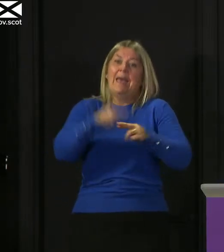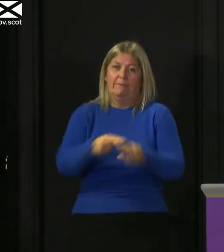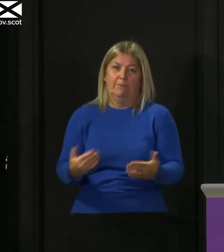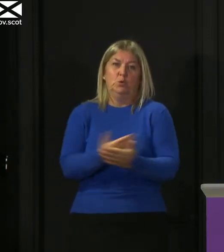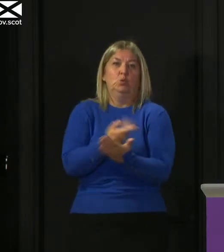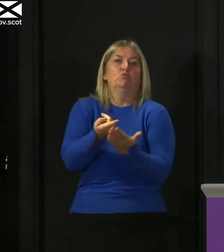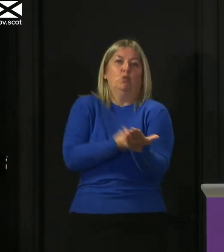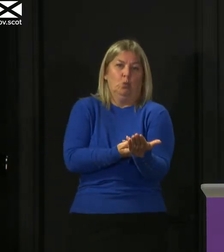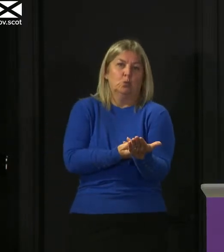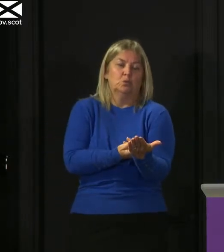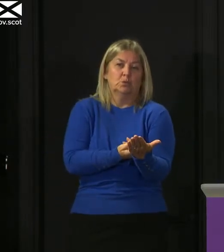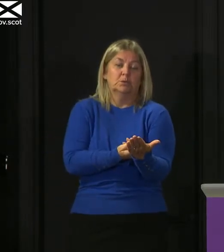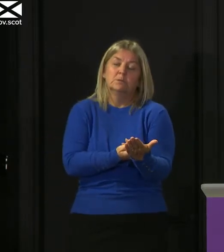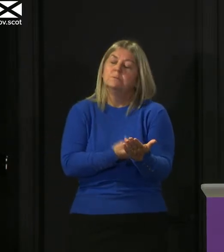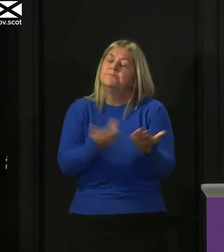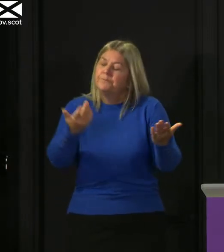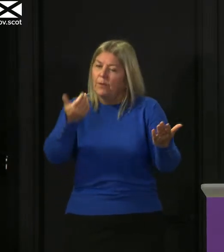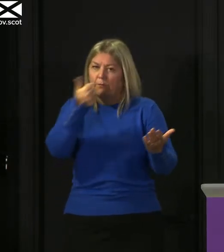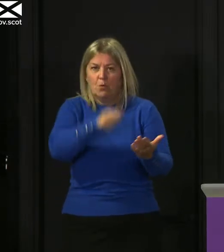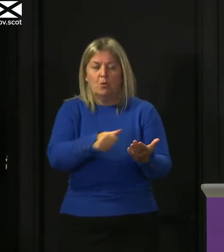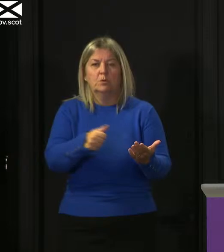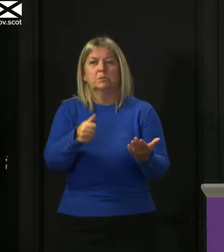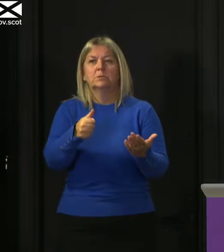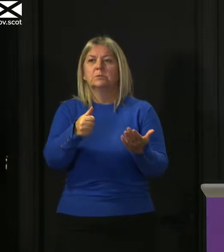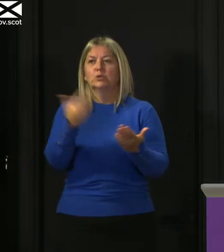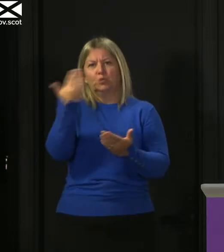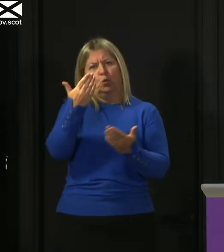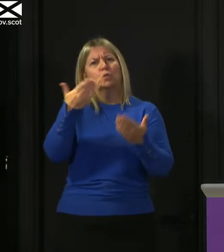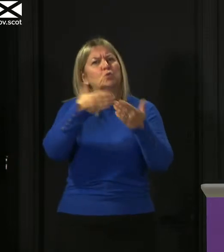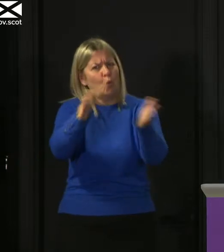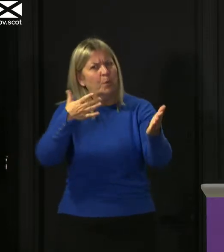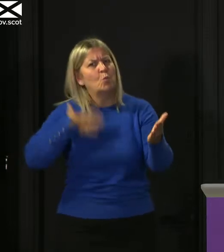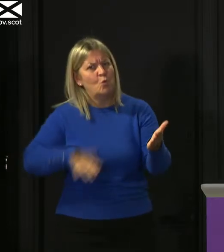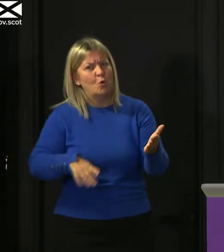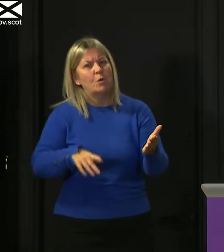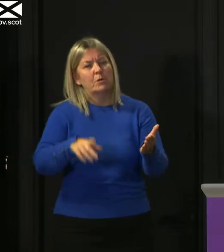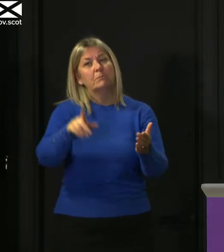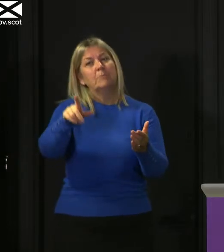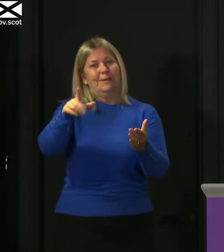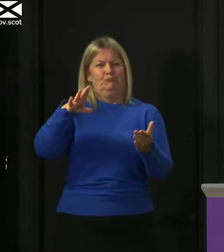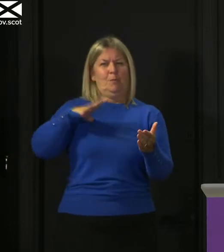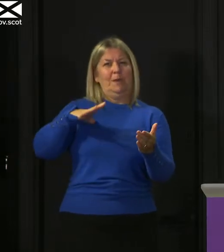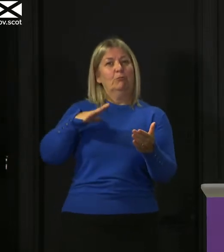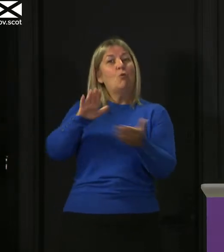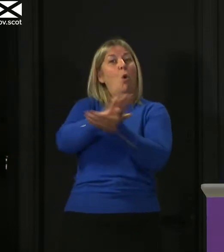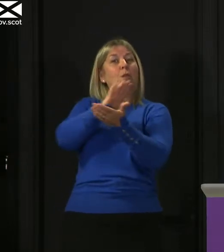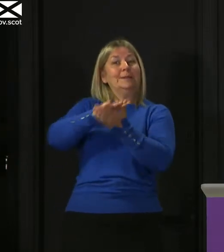we want to keep schools . Schools are about to go into the school holiday period. Different local